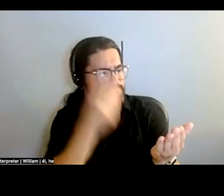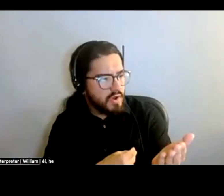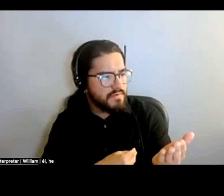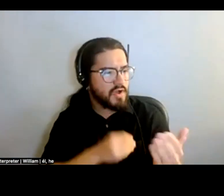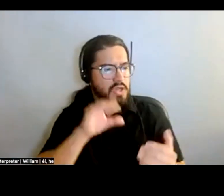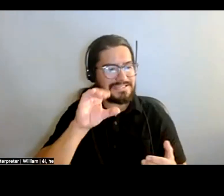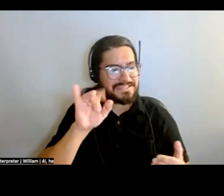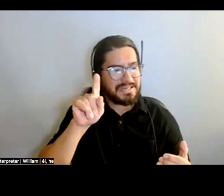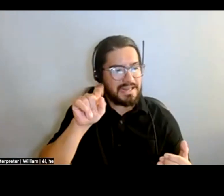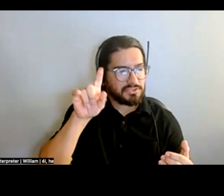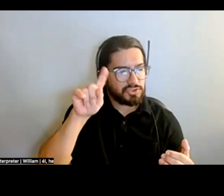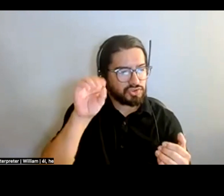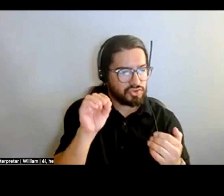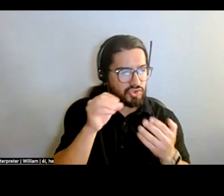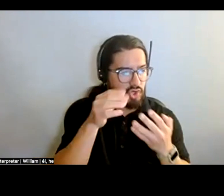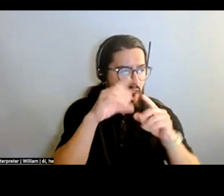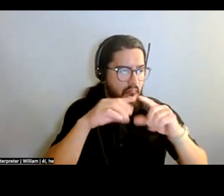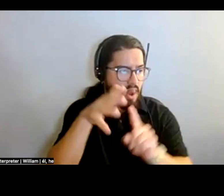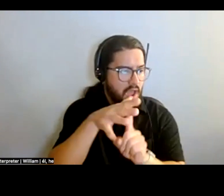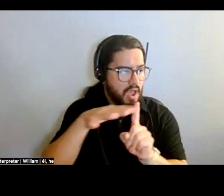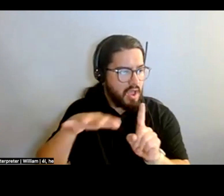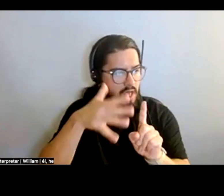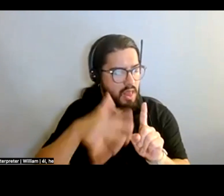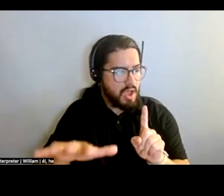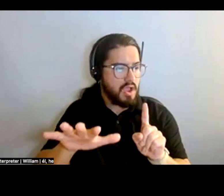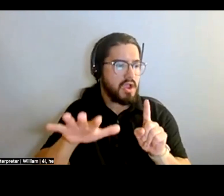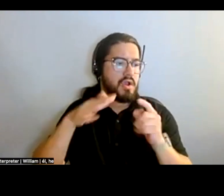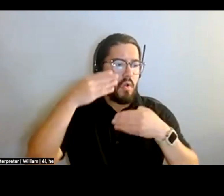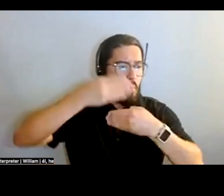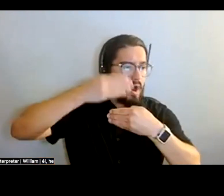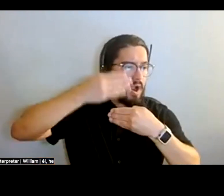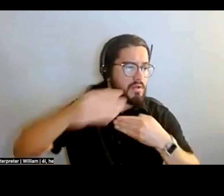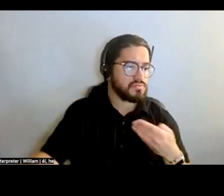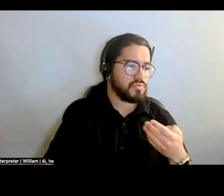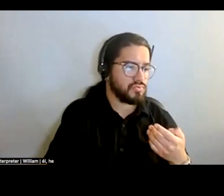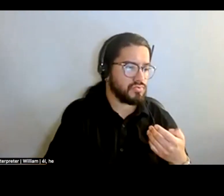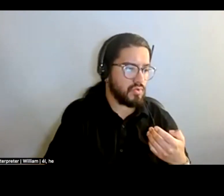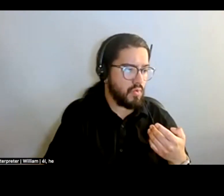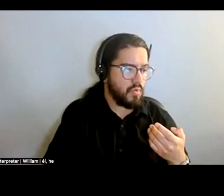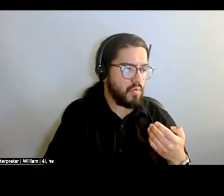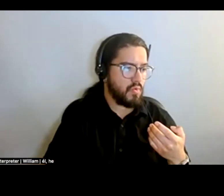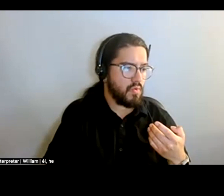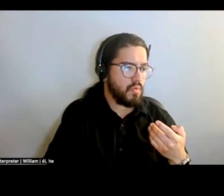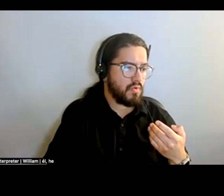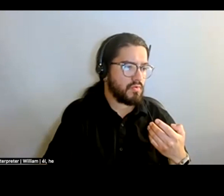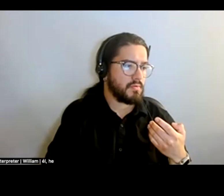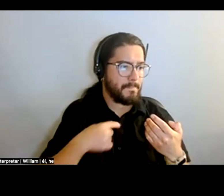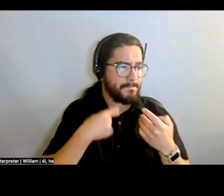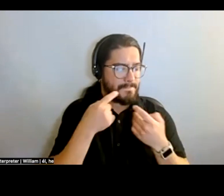where the world stops I turn and stumble over my shadow for someone who only knows shipwrecks